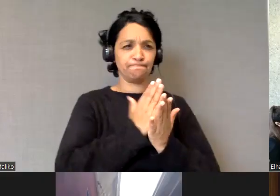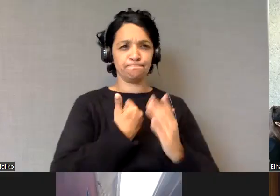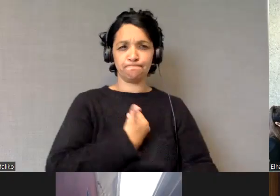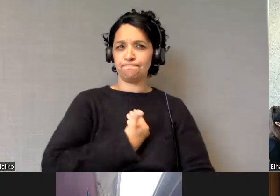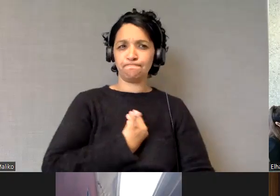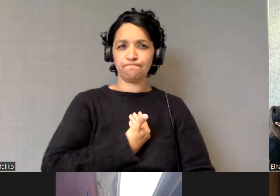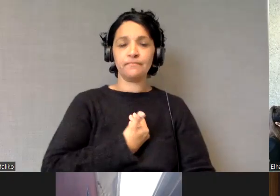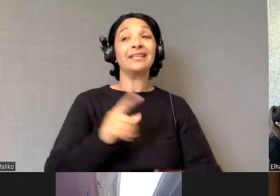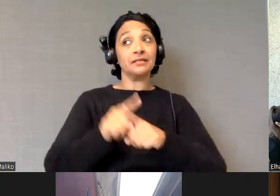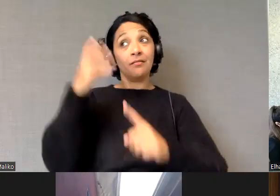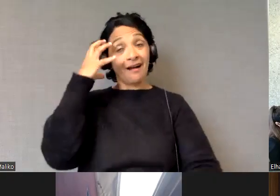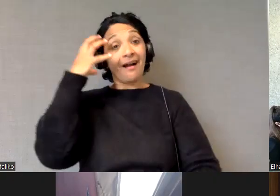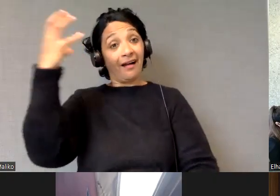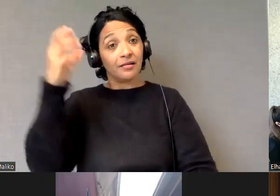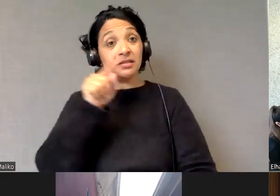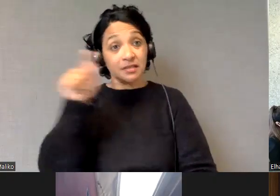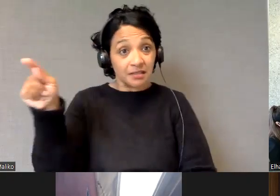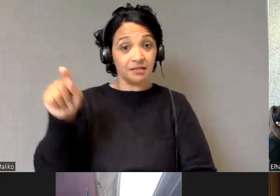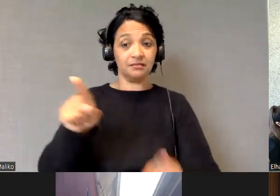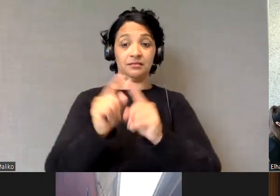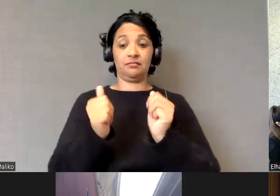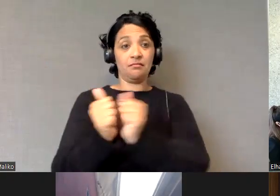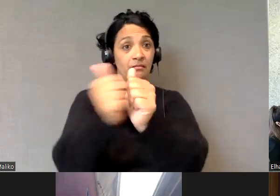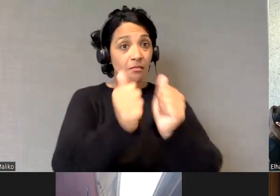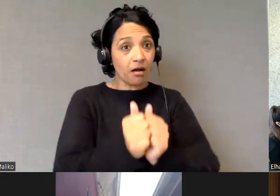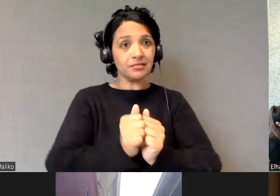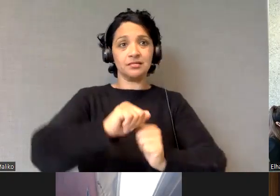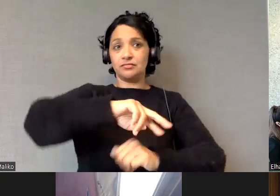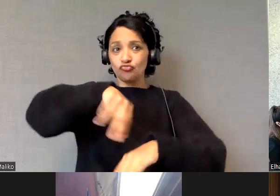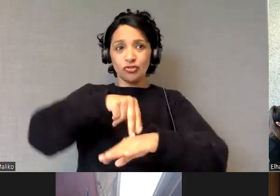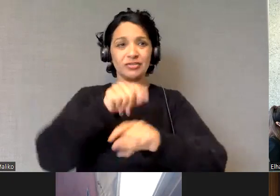on them, international partners to encourage them to do so.